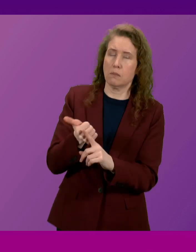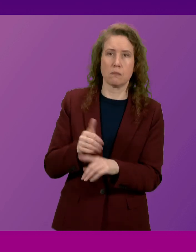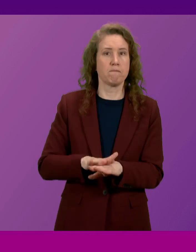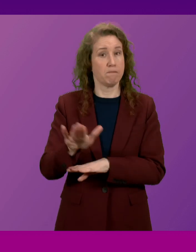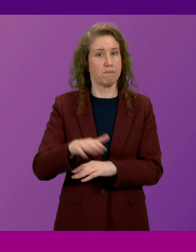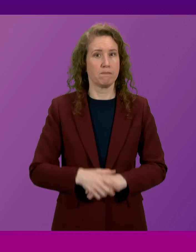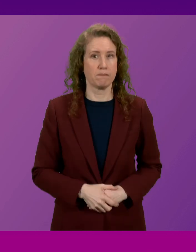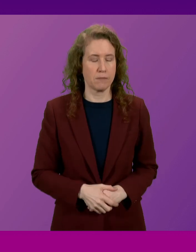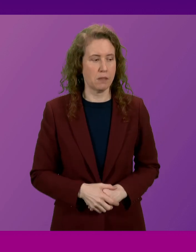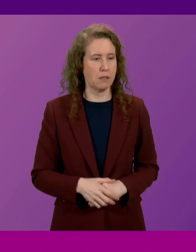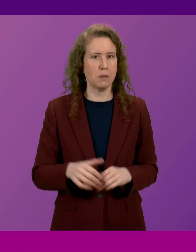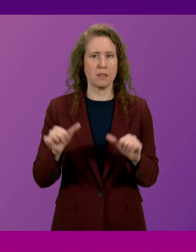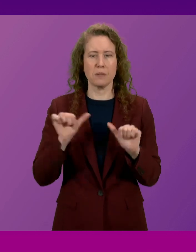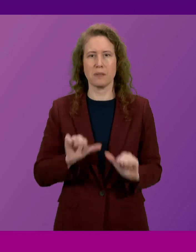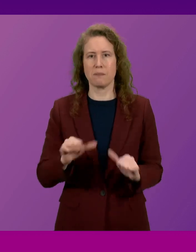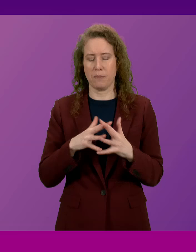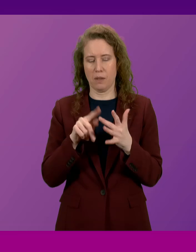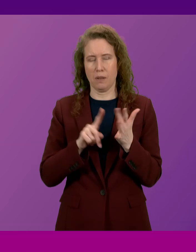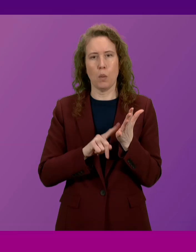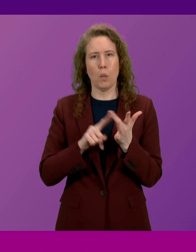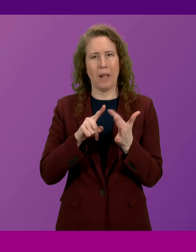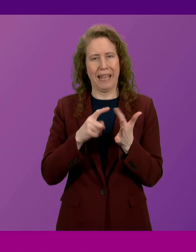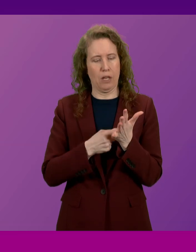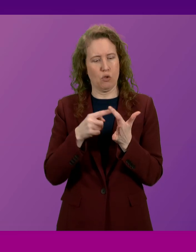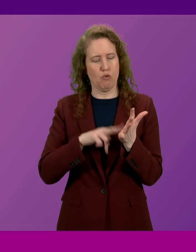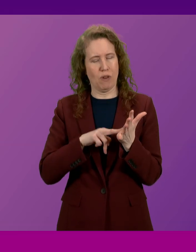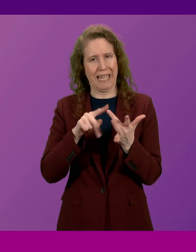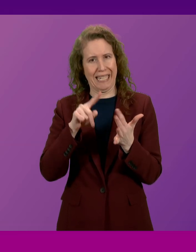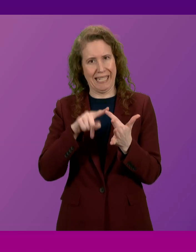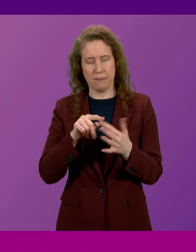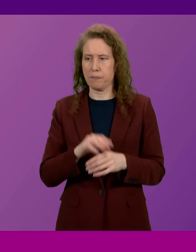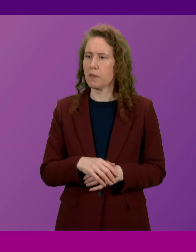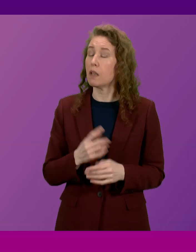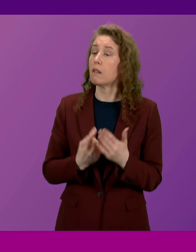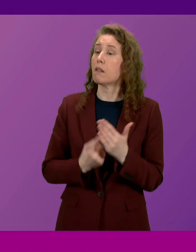I hope that the First Minister will provide more financial support for Dundee. However,